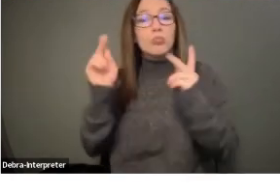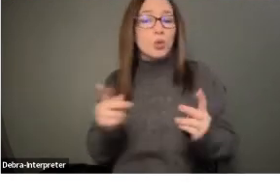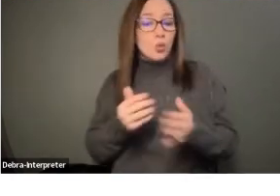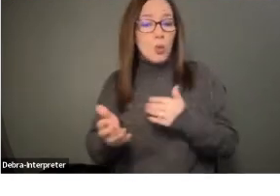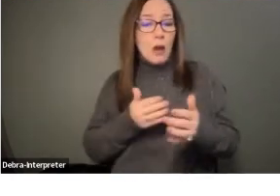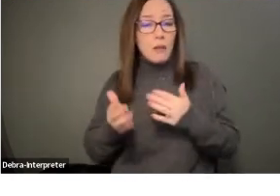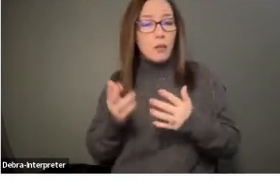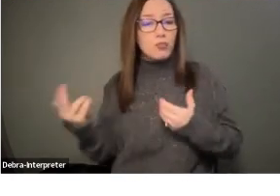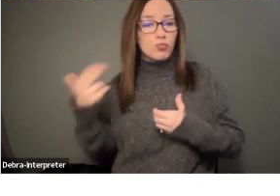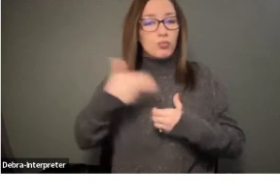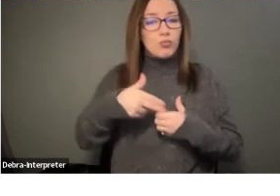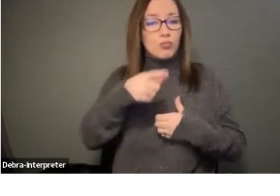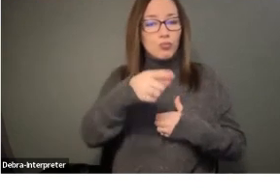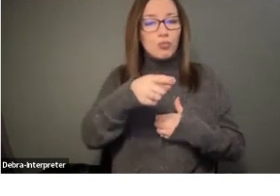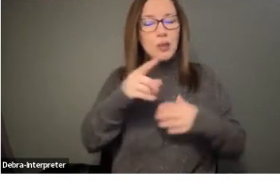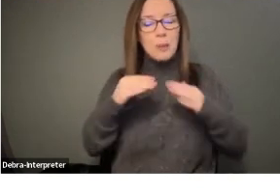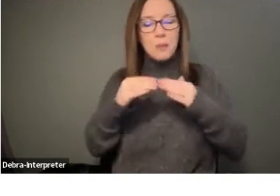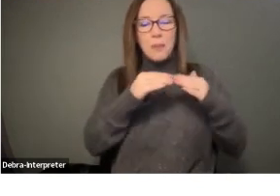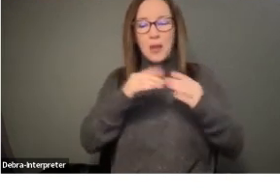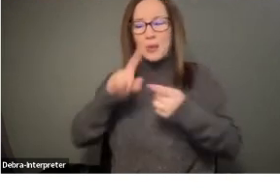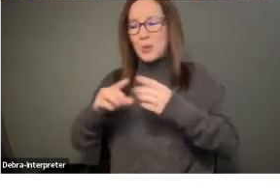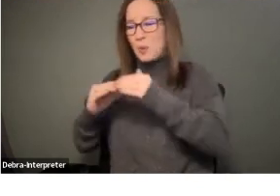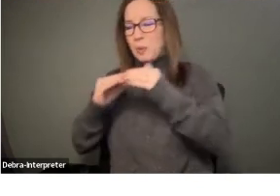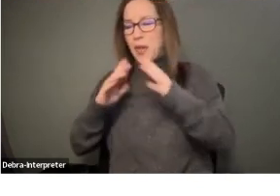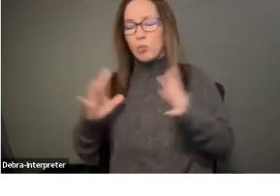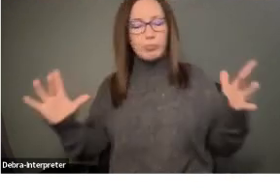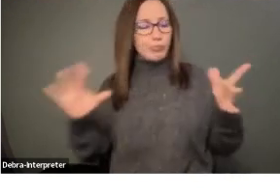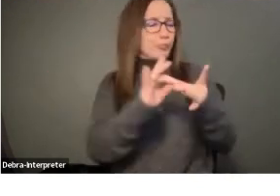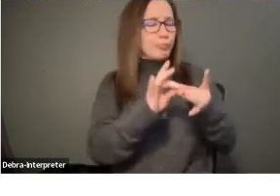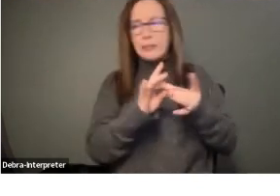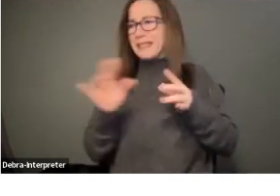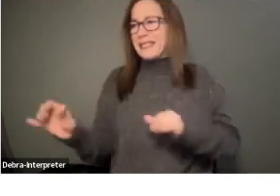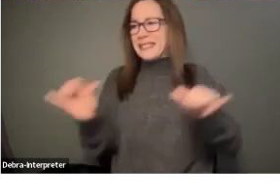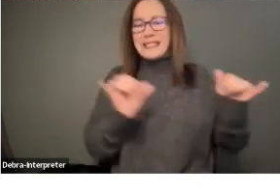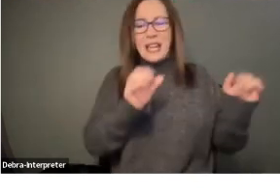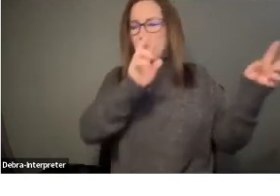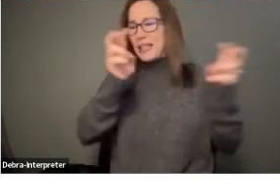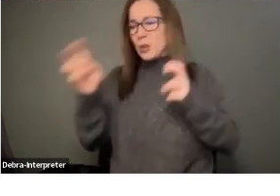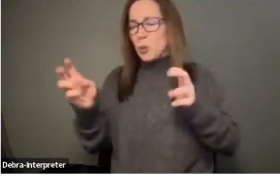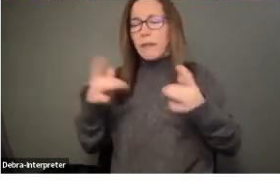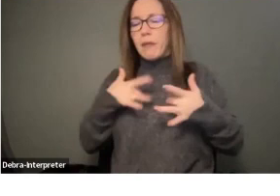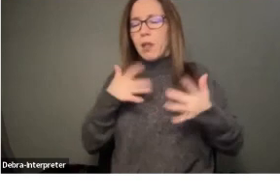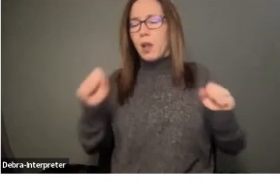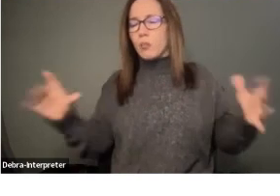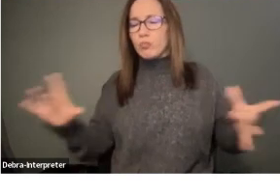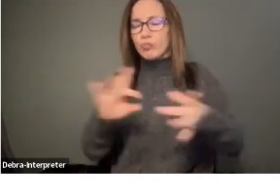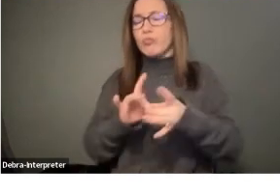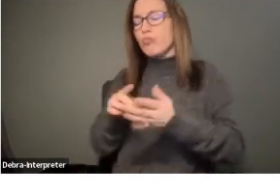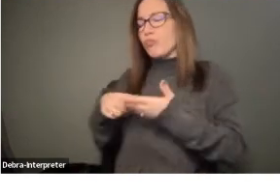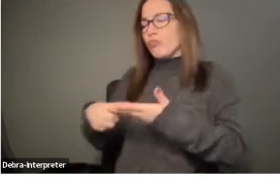person, procurement folks, we welcome you to join us on the dining operators listserve a great place on peer to peer connection to connect with folks dealing